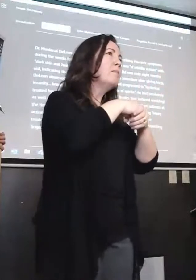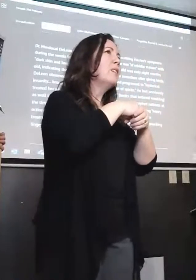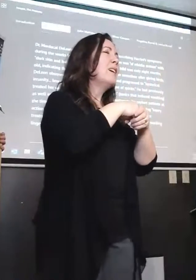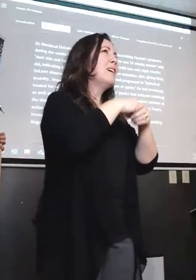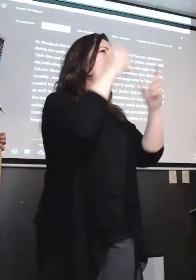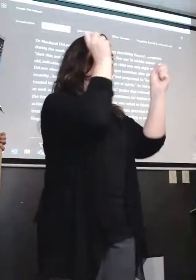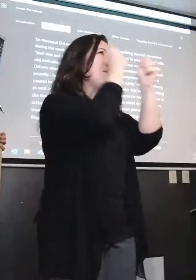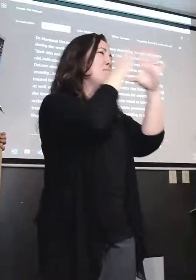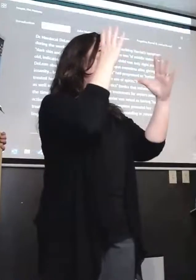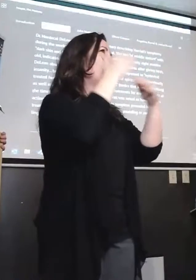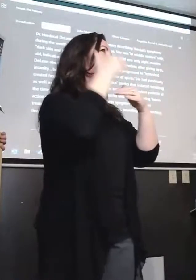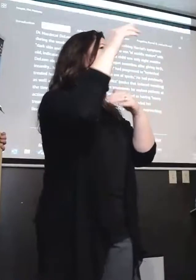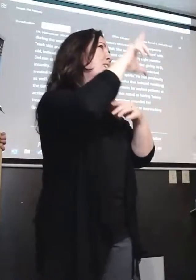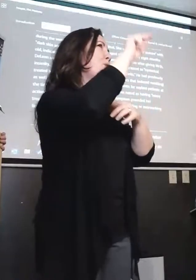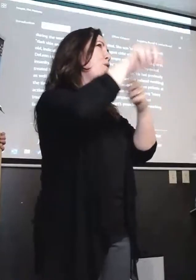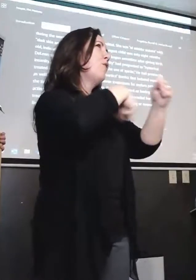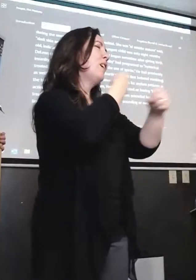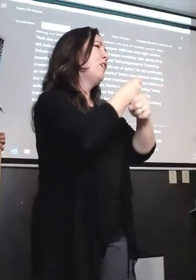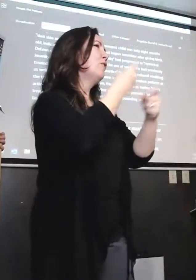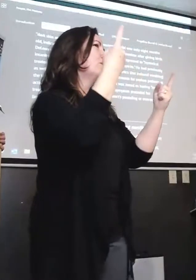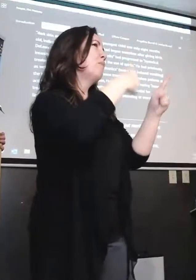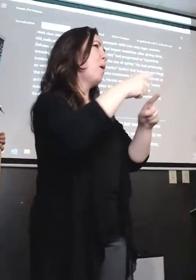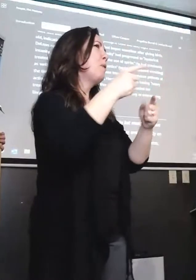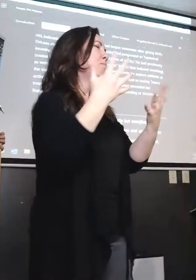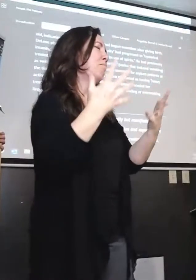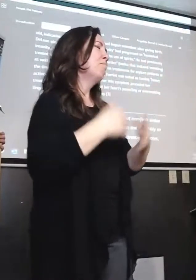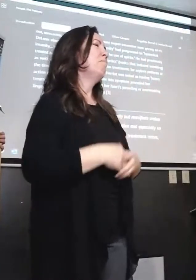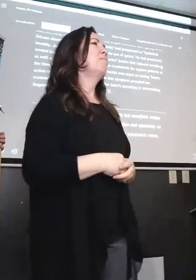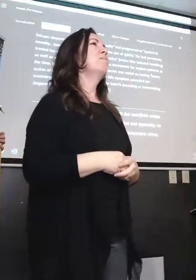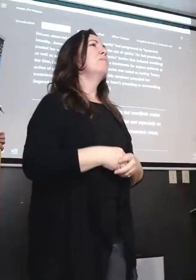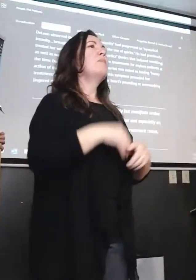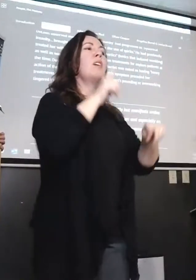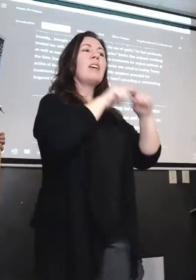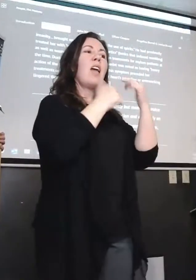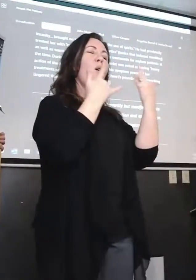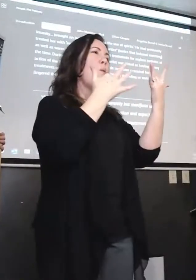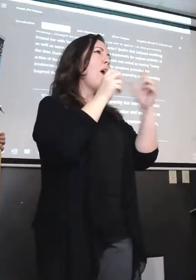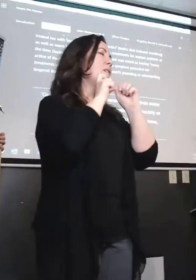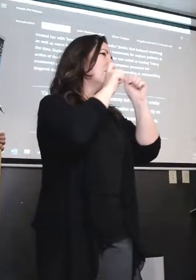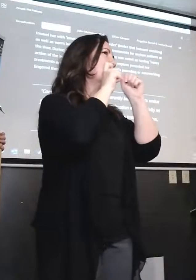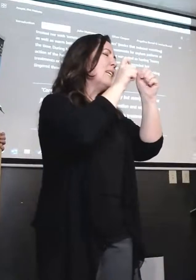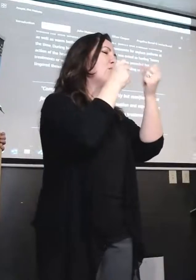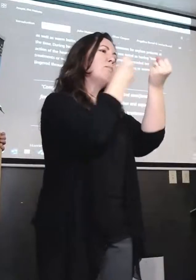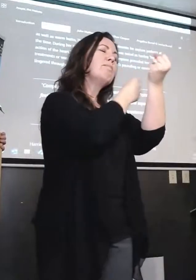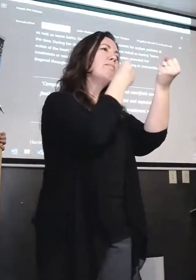next 30 Years will bring to us. We cannot wait to continue on the journey and continue to serve